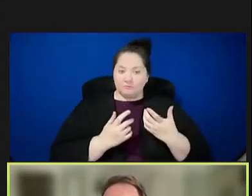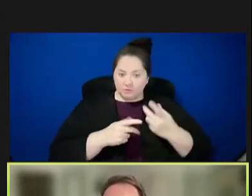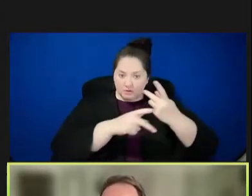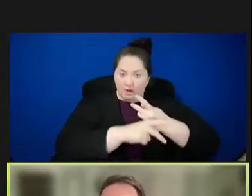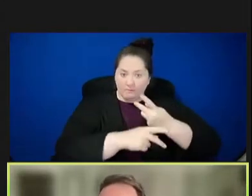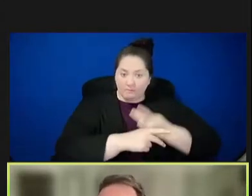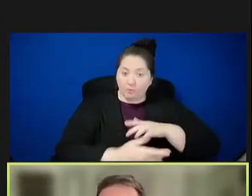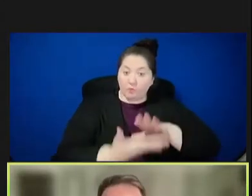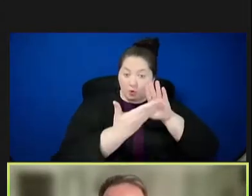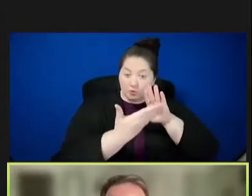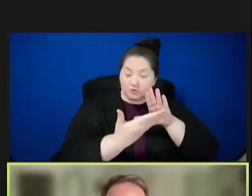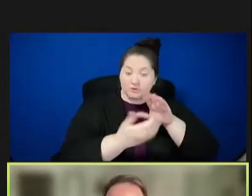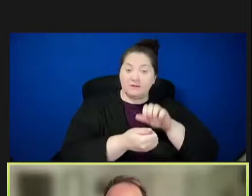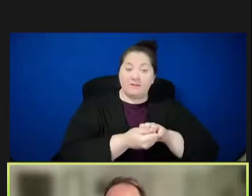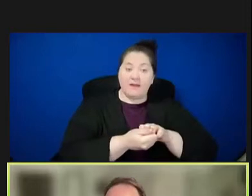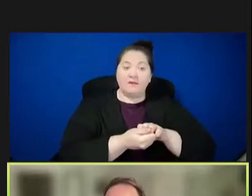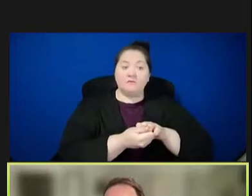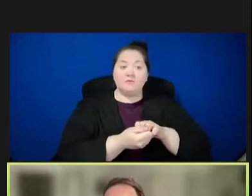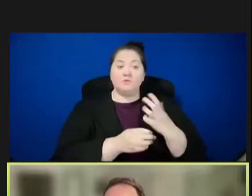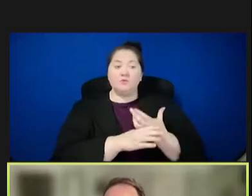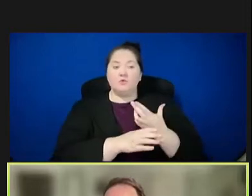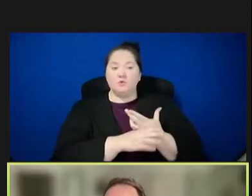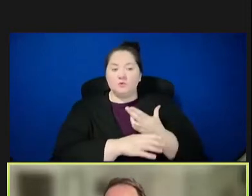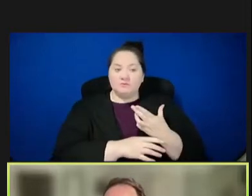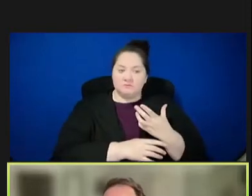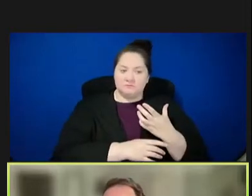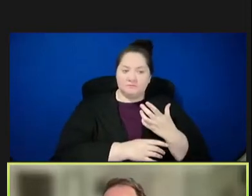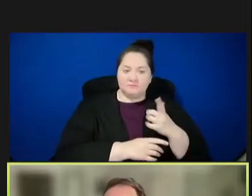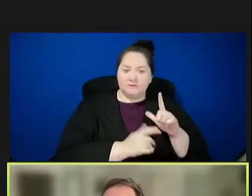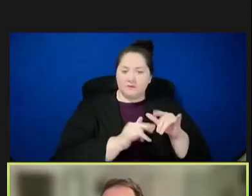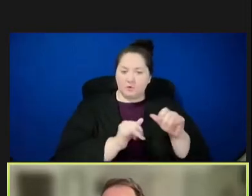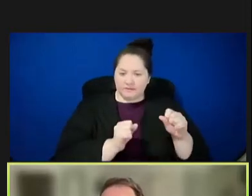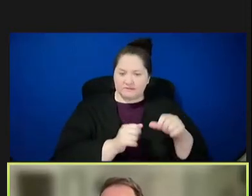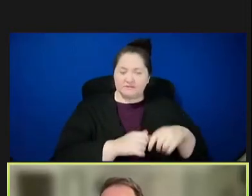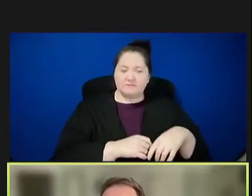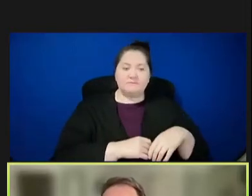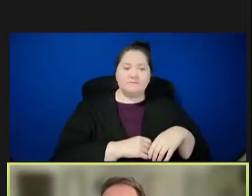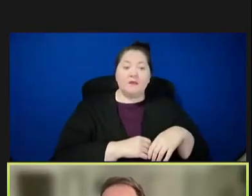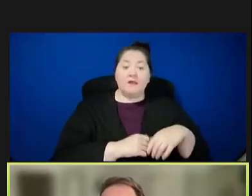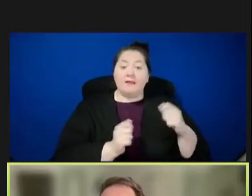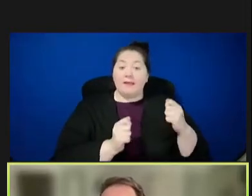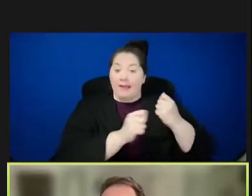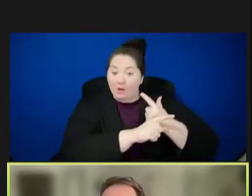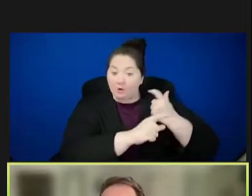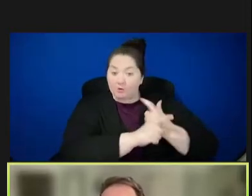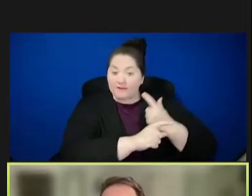used in the linguistics. And surprisingly, this algorithm suggested new ways to tweak